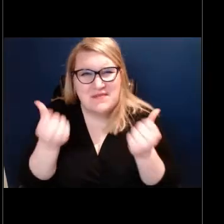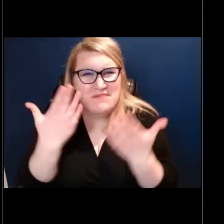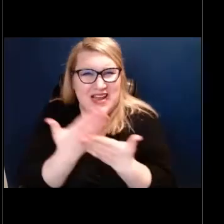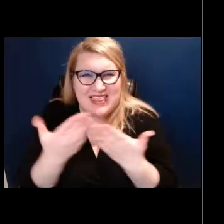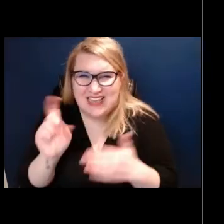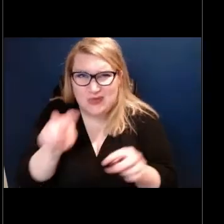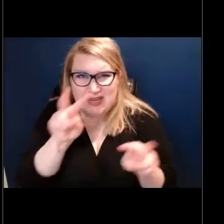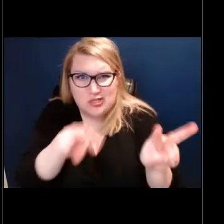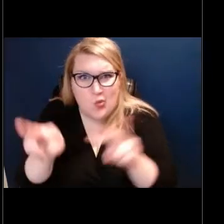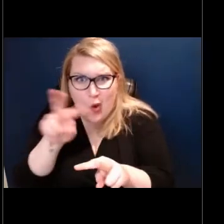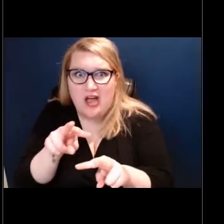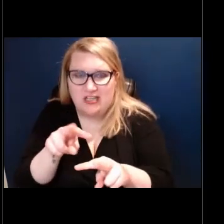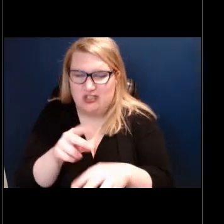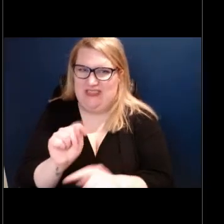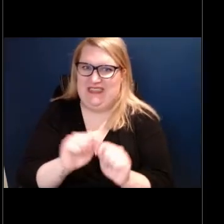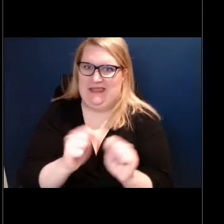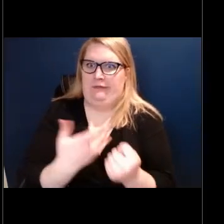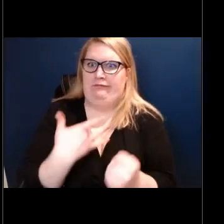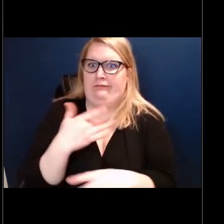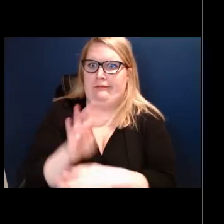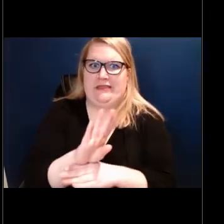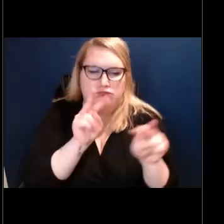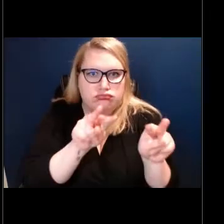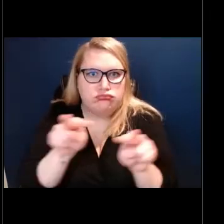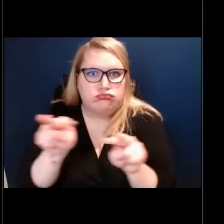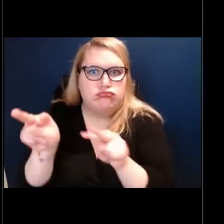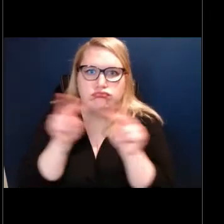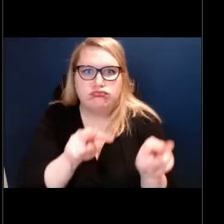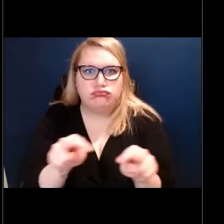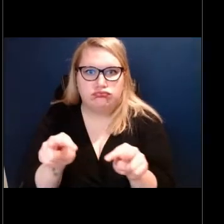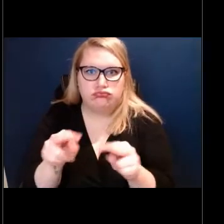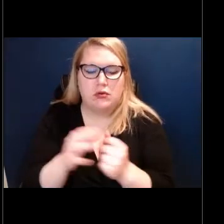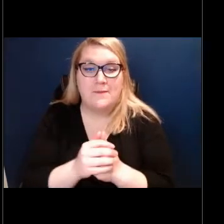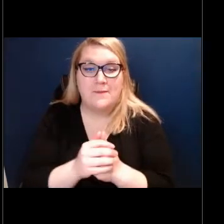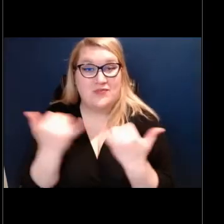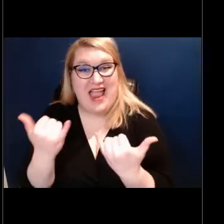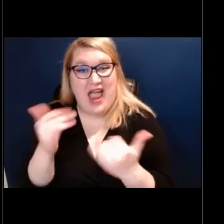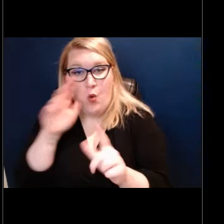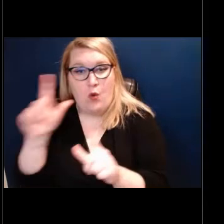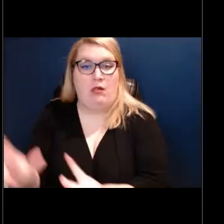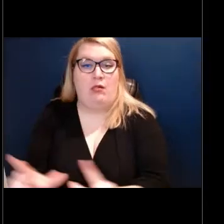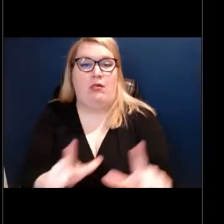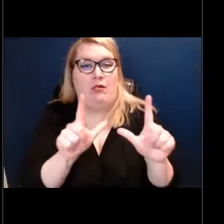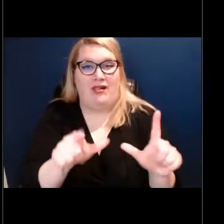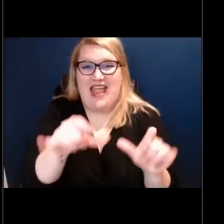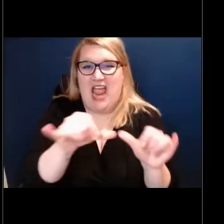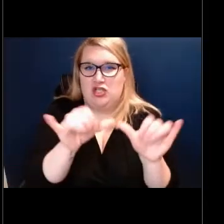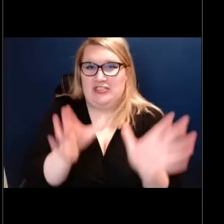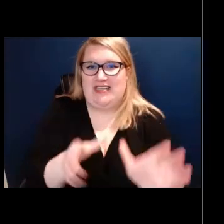that the team is pretty busy watching us. And of course now we'll pan over to see one of our engineers, Mary,